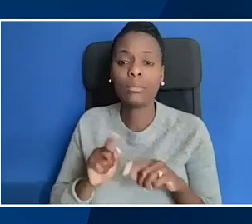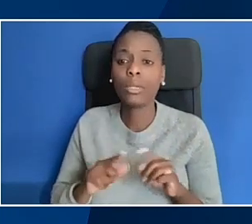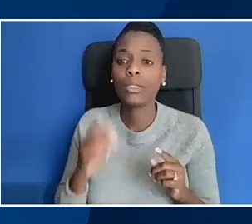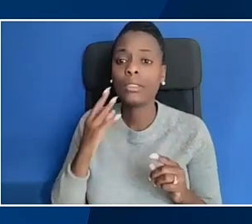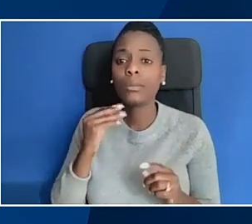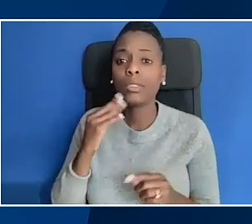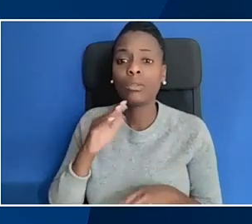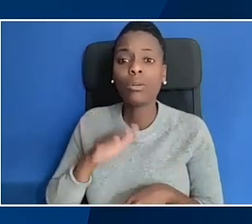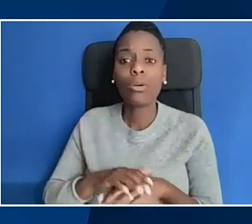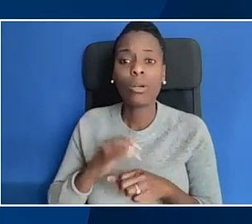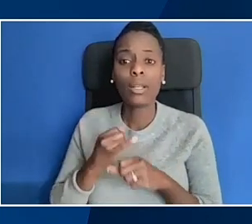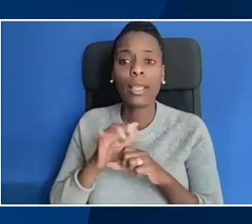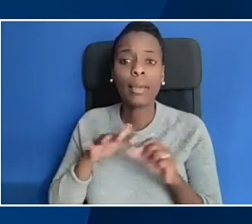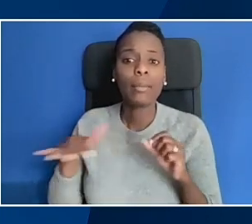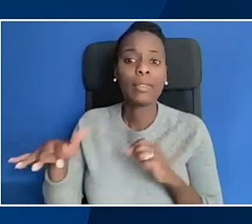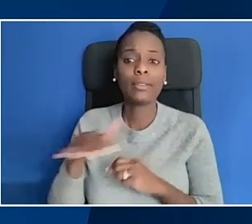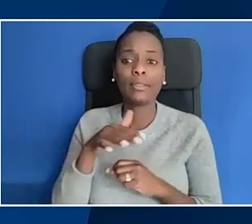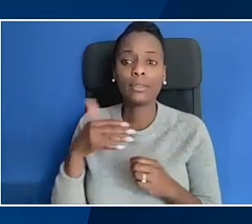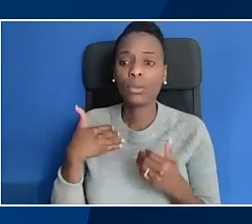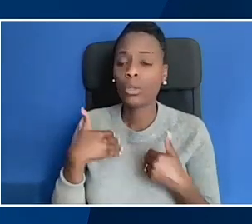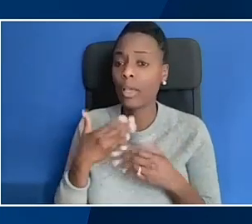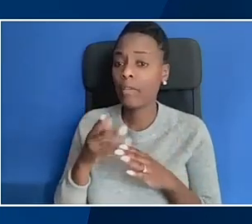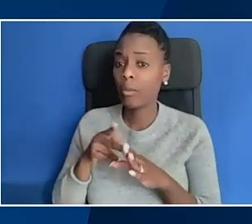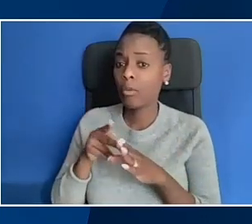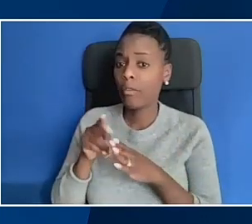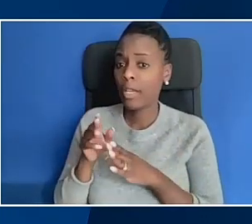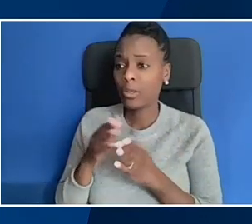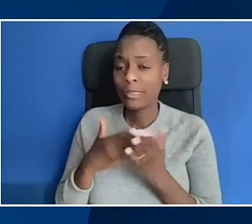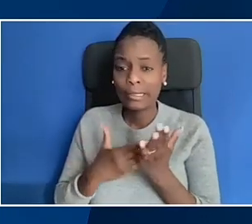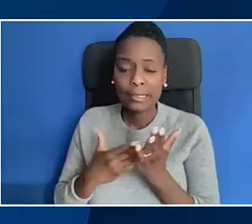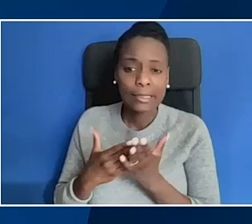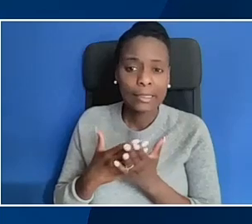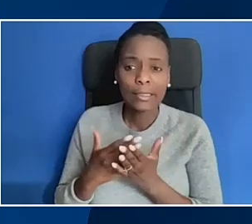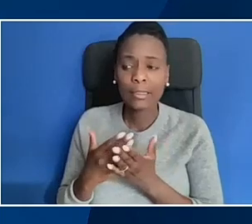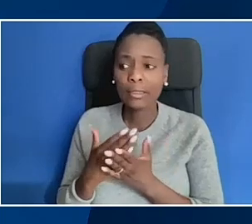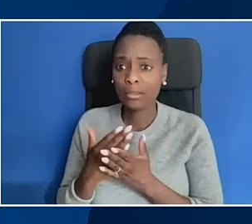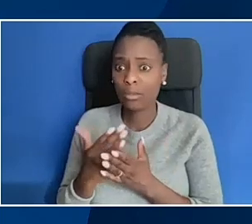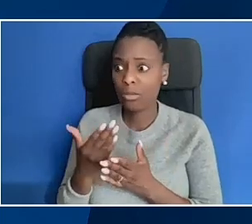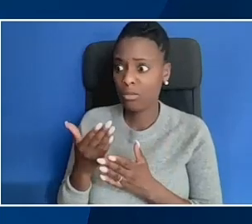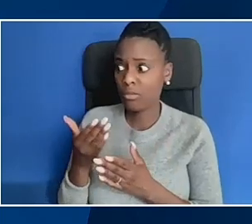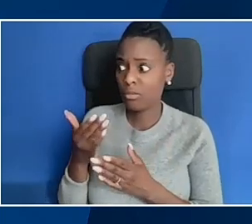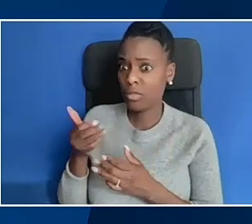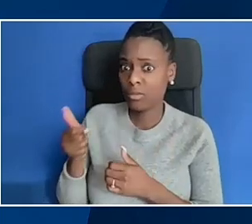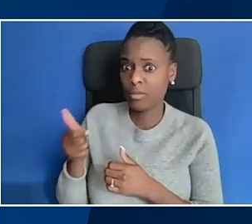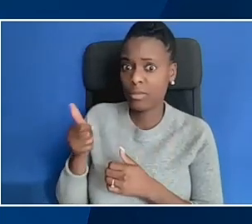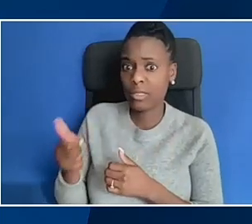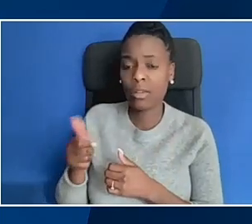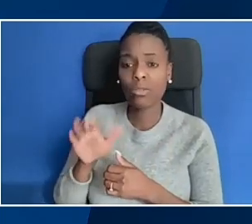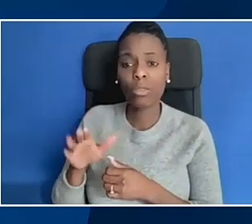professionals who have to navigate some of that on their own specific campus while addressing the change.